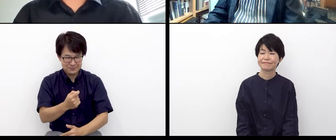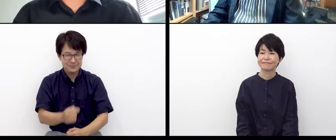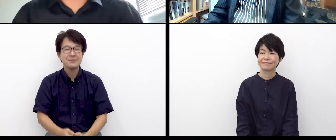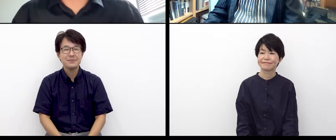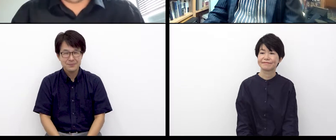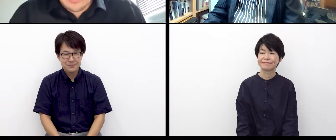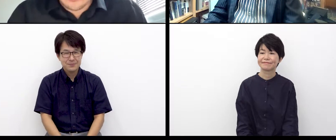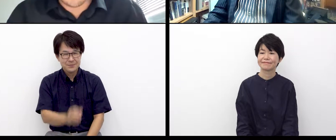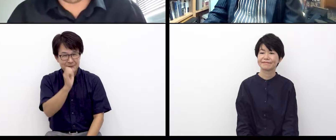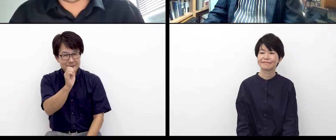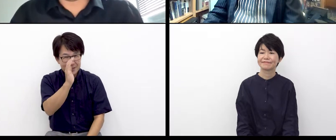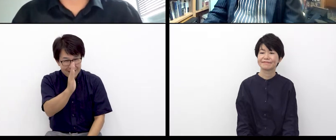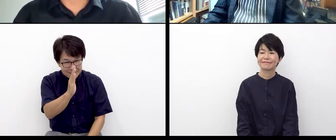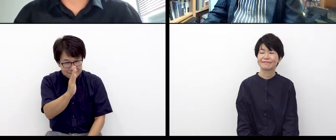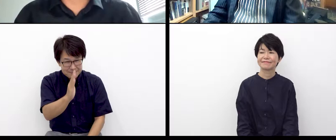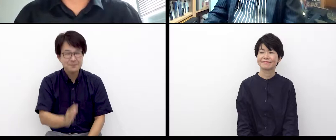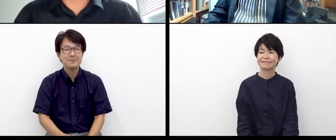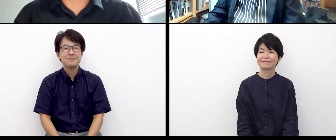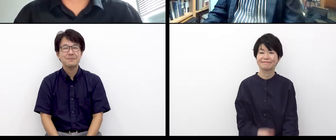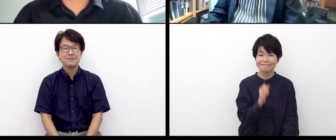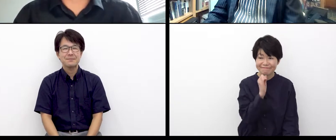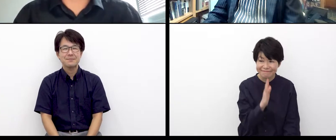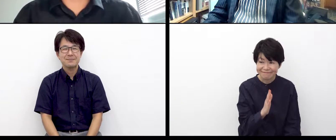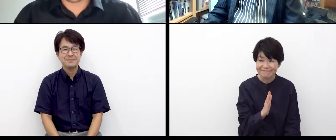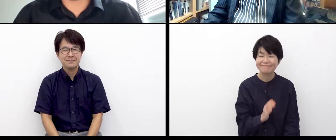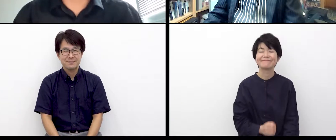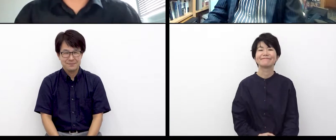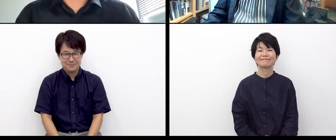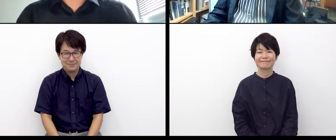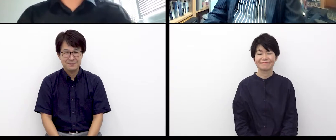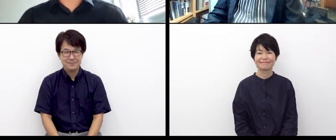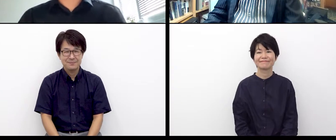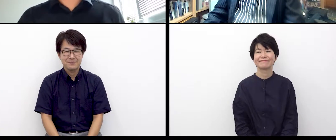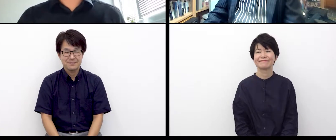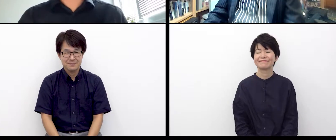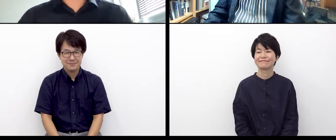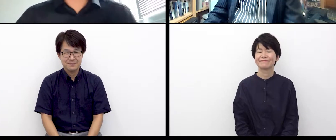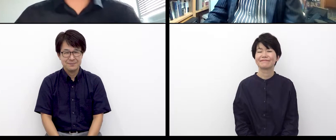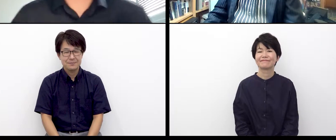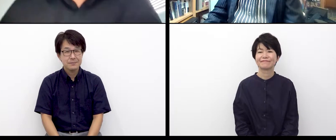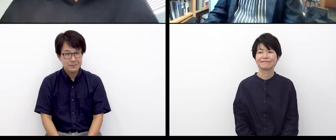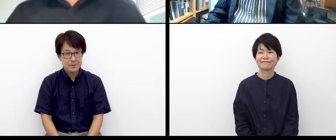Mr. SAITO, thanks in advance. SAITO: Thanks. First of all,